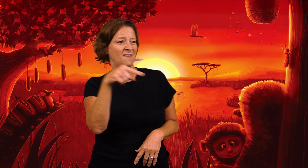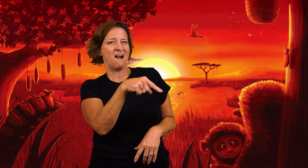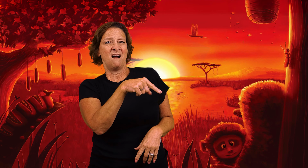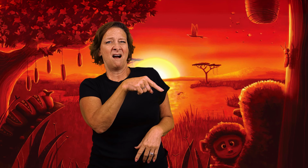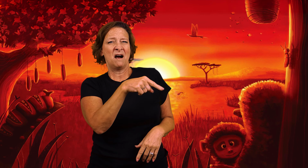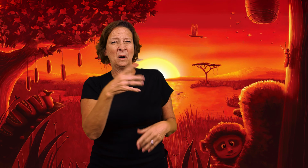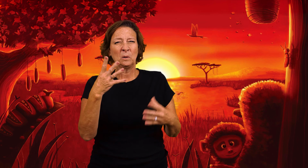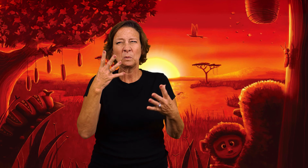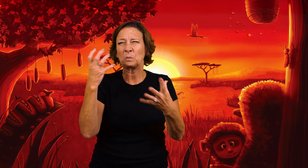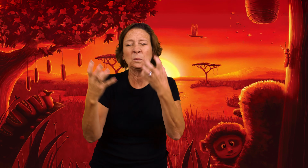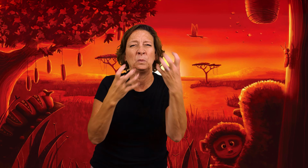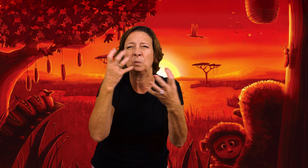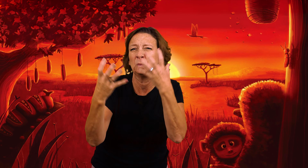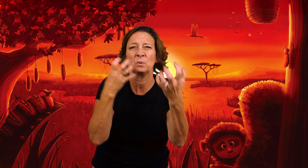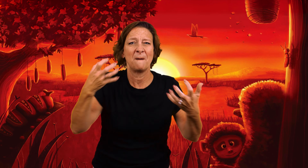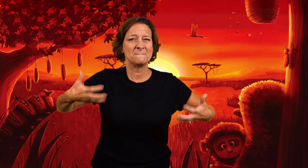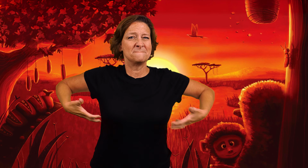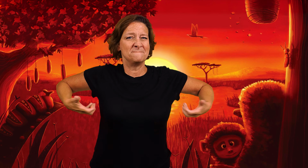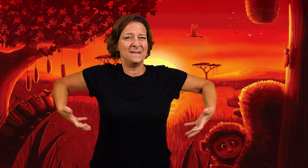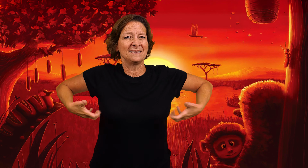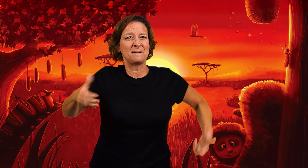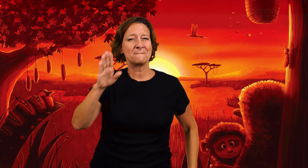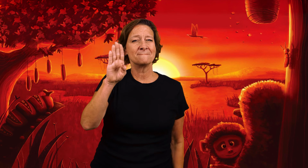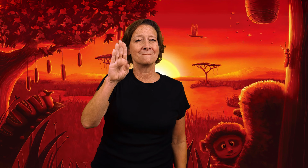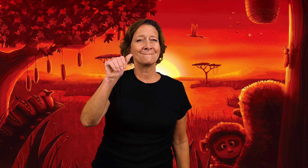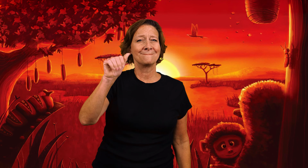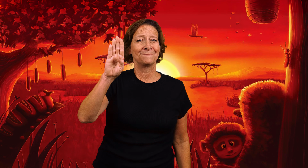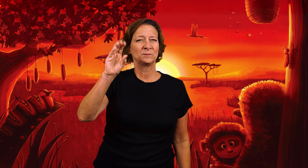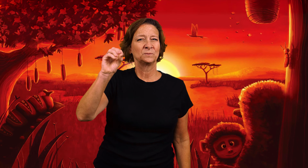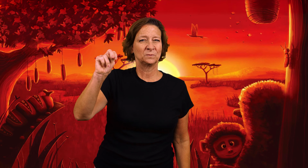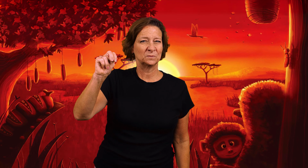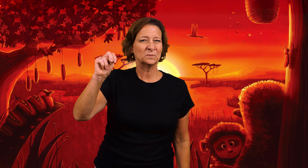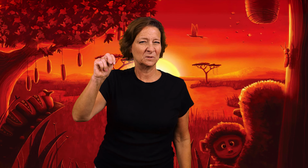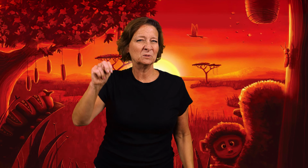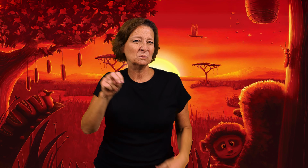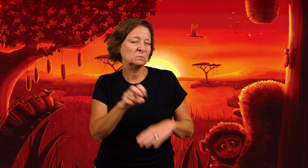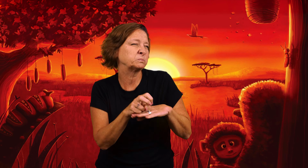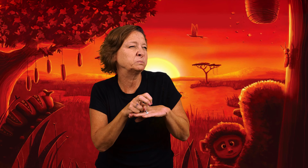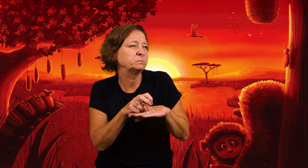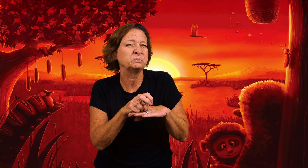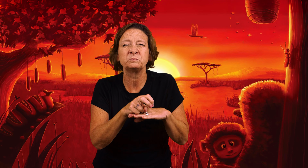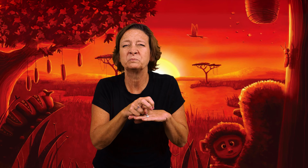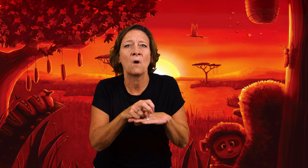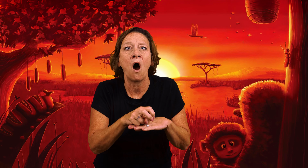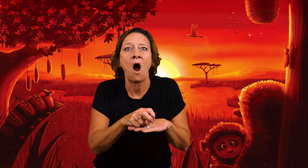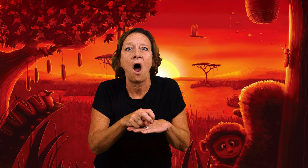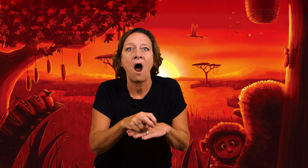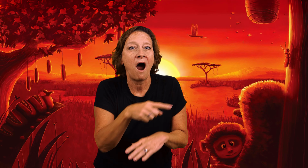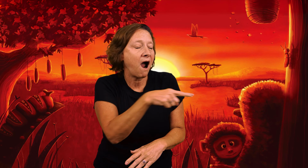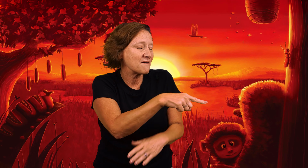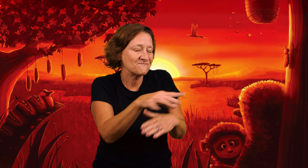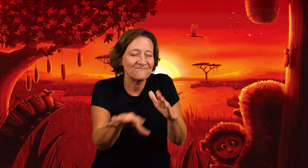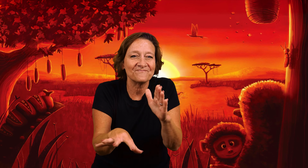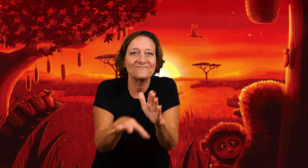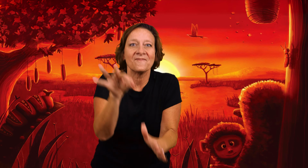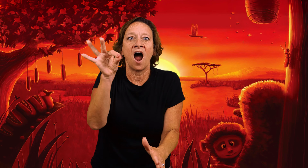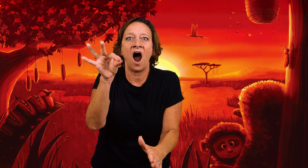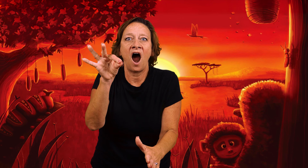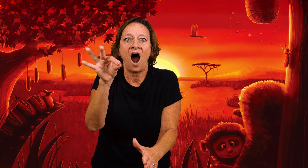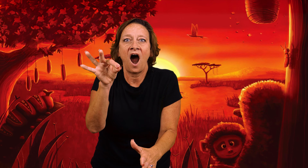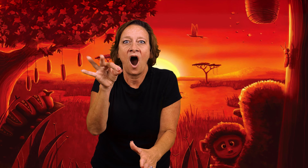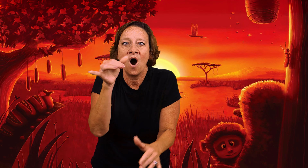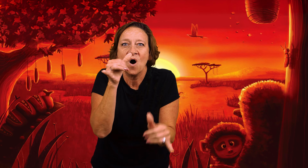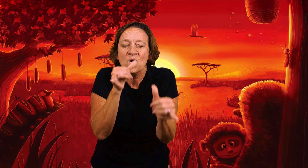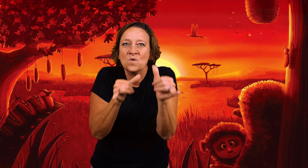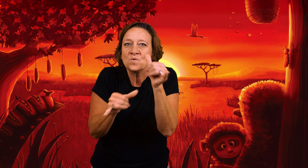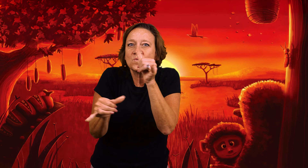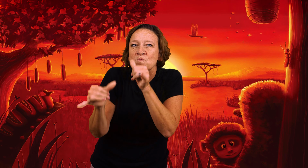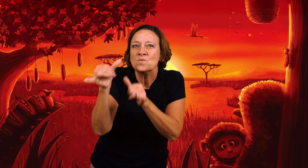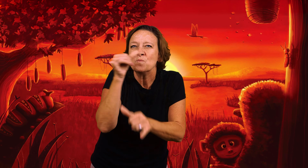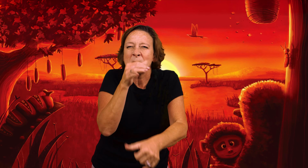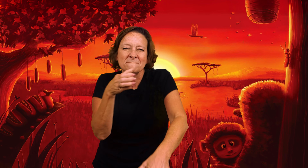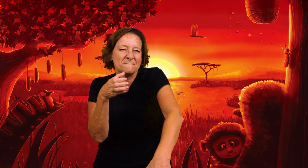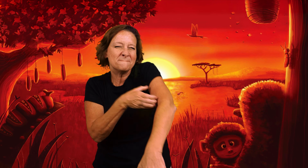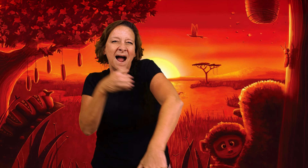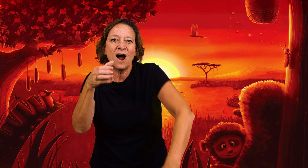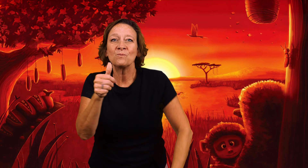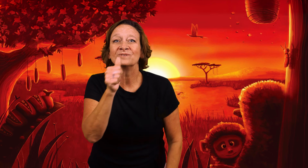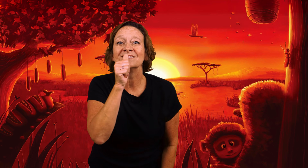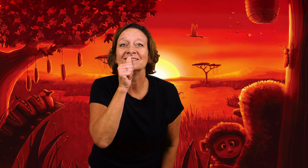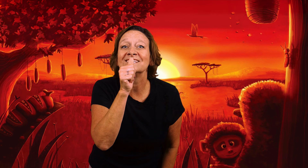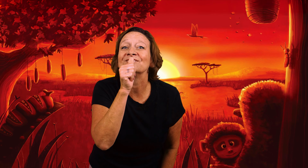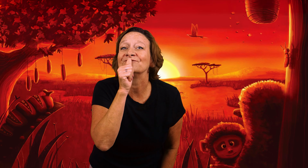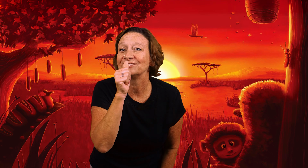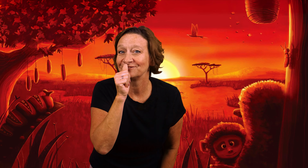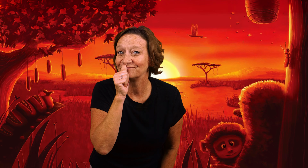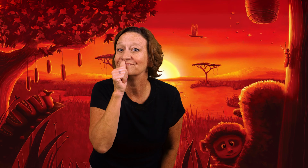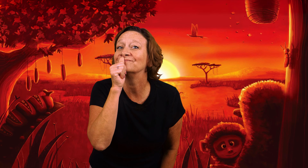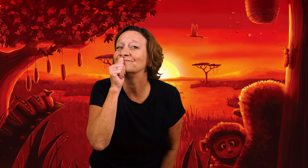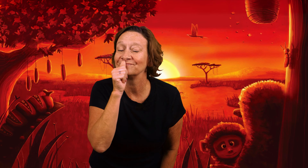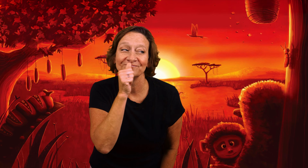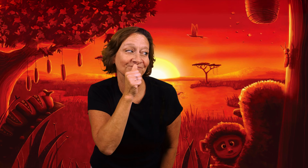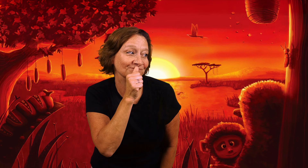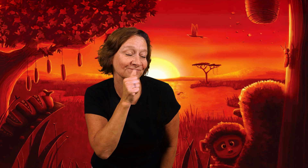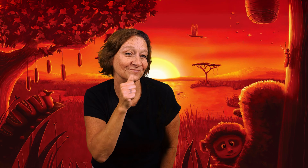this moody Baboon discovered a powerful secret—